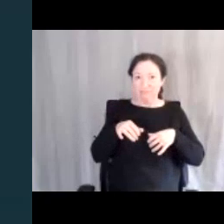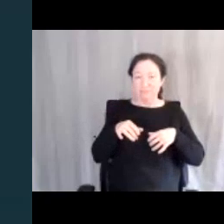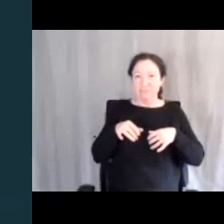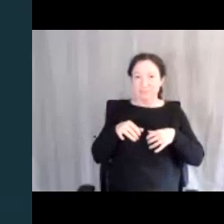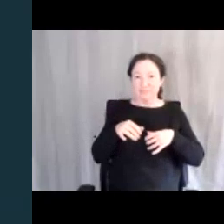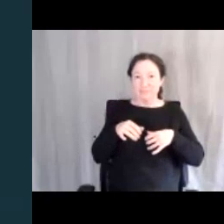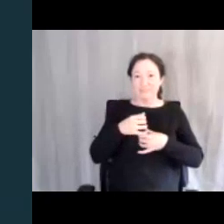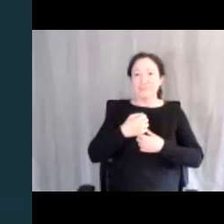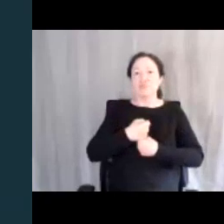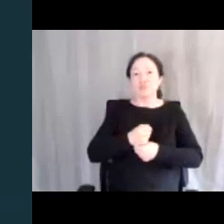as sensitive to it anymore.